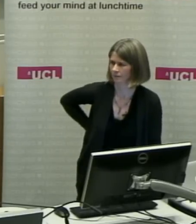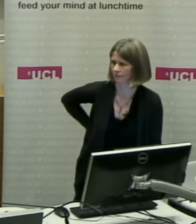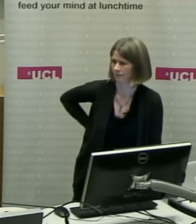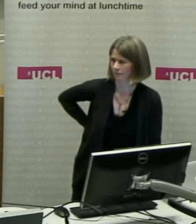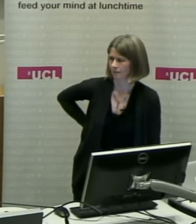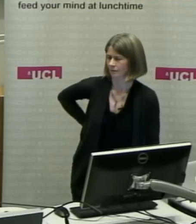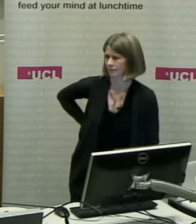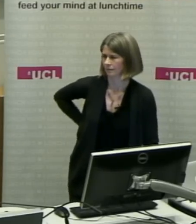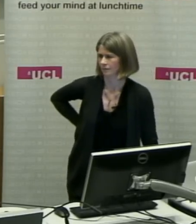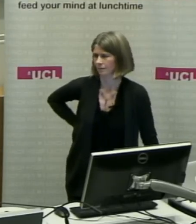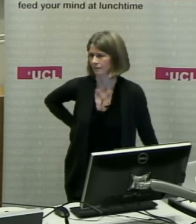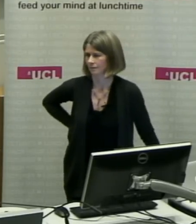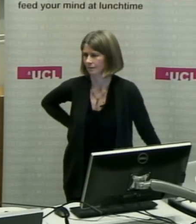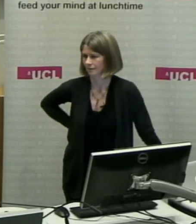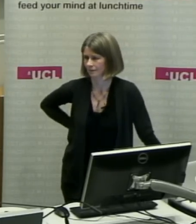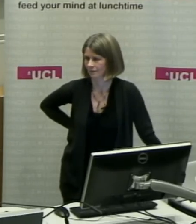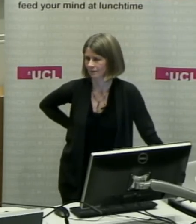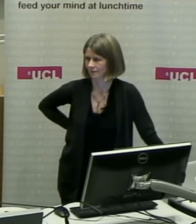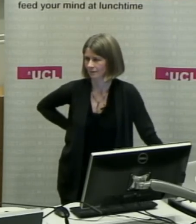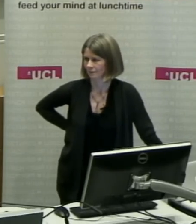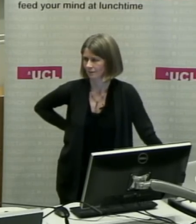Firstly, I want ask about if someone has an operation